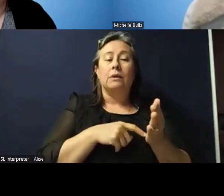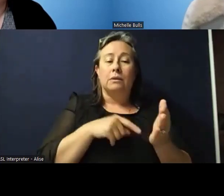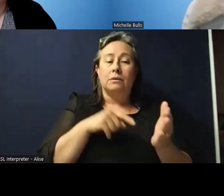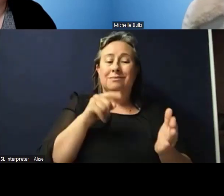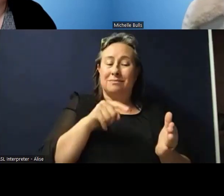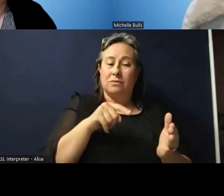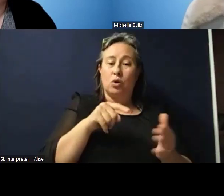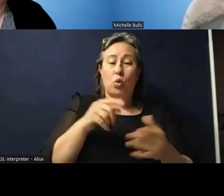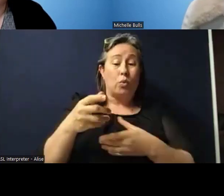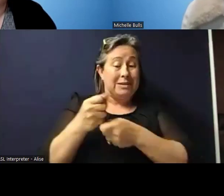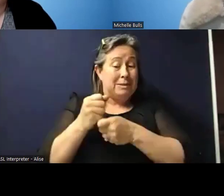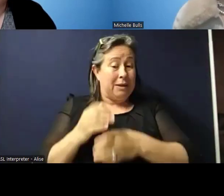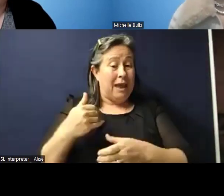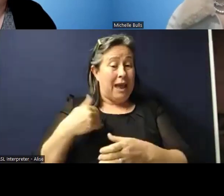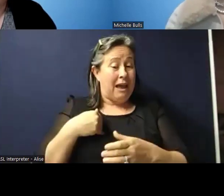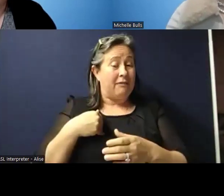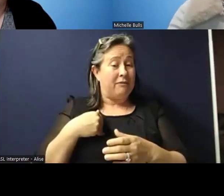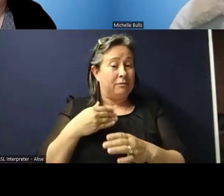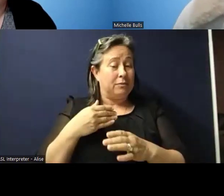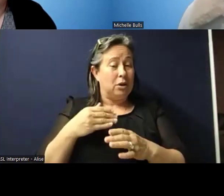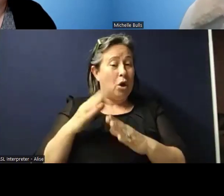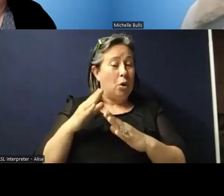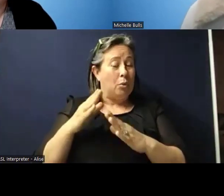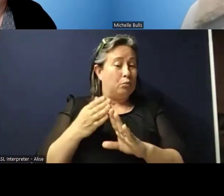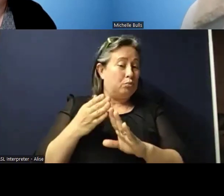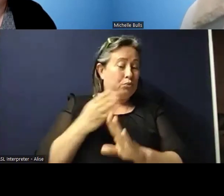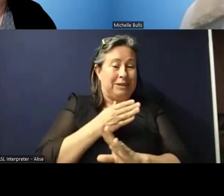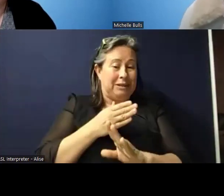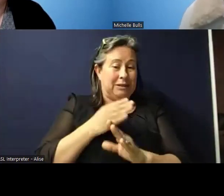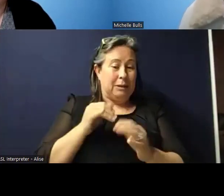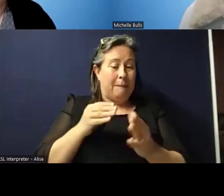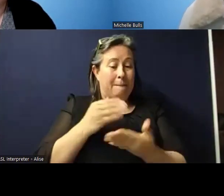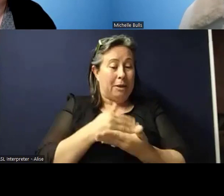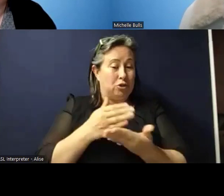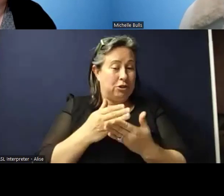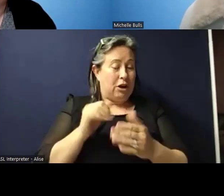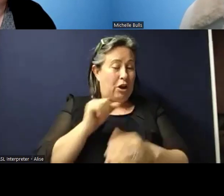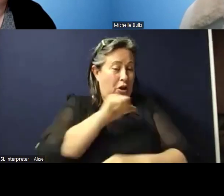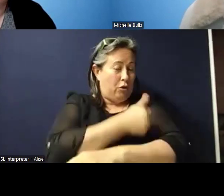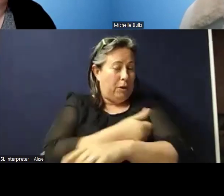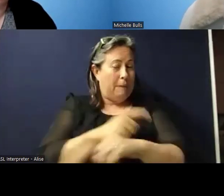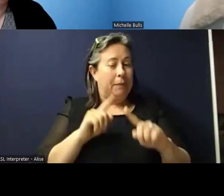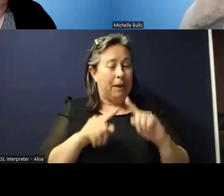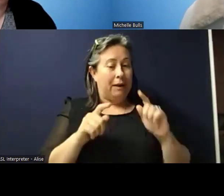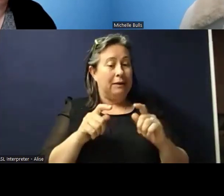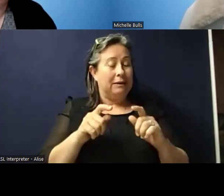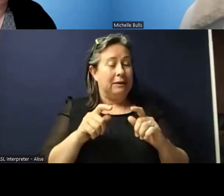but it's important as you're making those types of changes to keep the indicators of change in scope in mind.